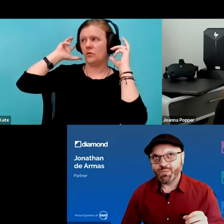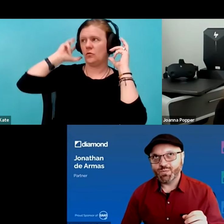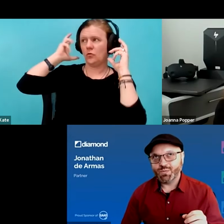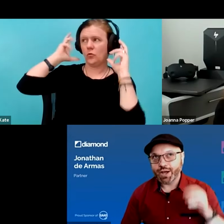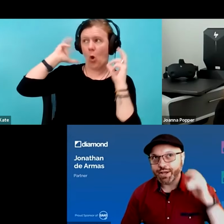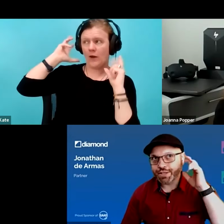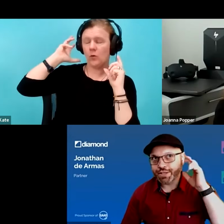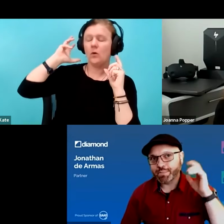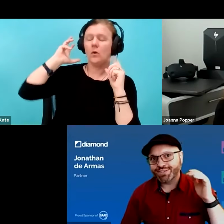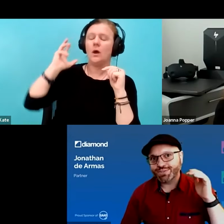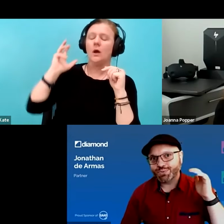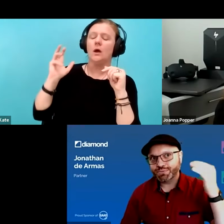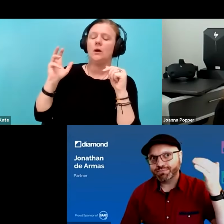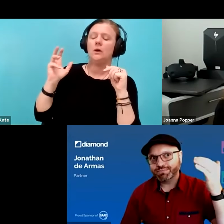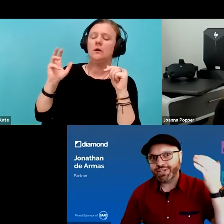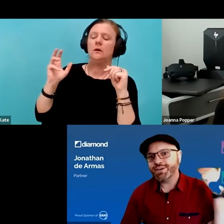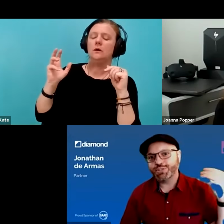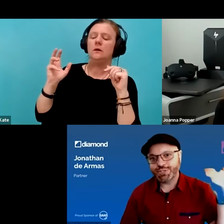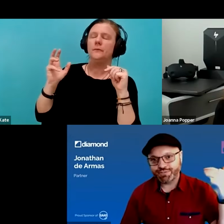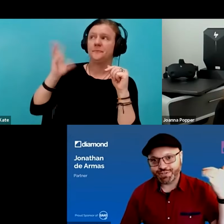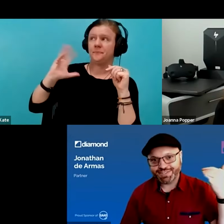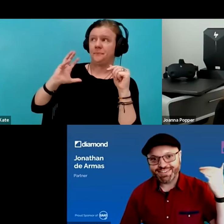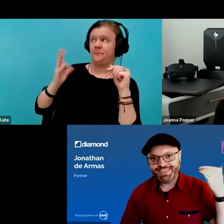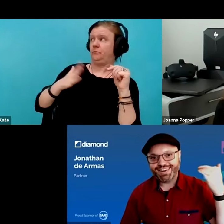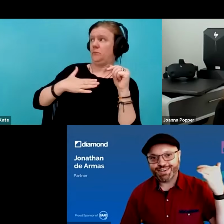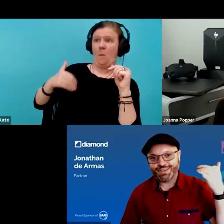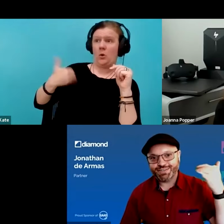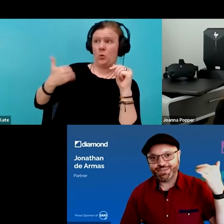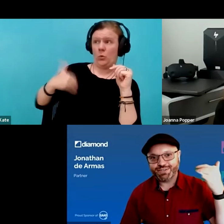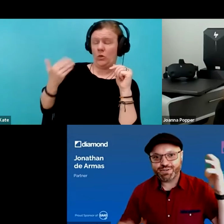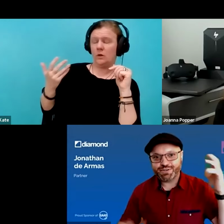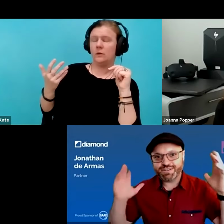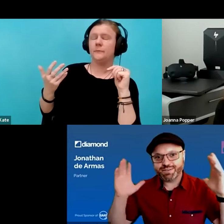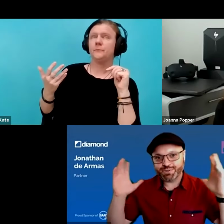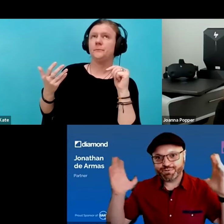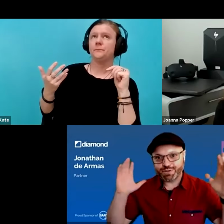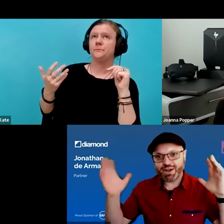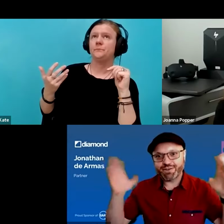Jonathan de Armas: You know, I think back to childhood even and this concept of by